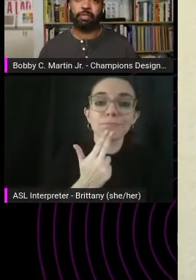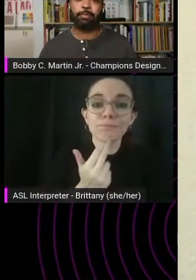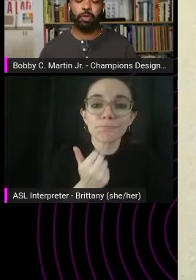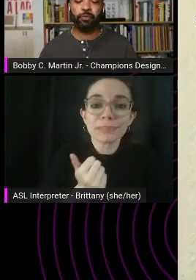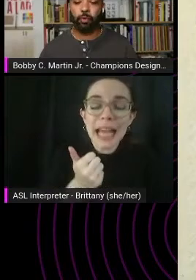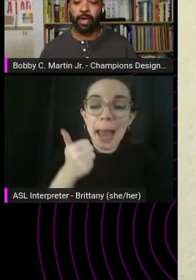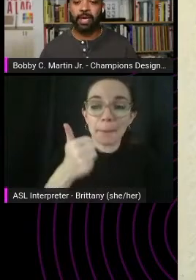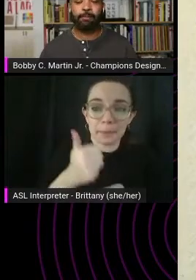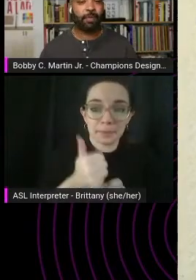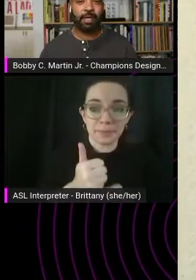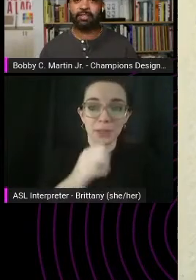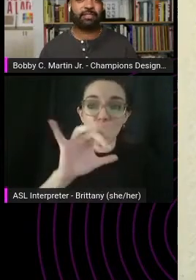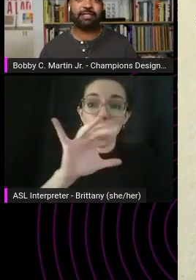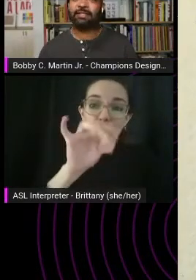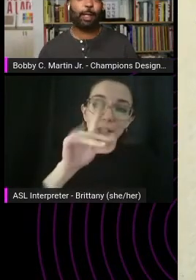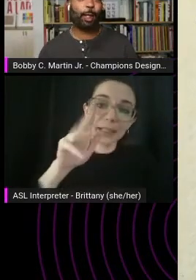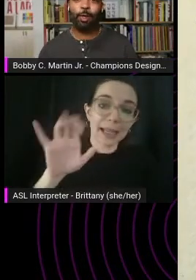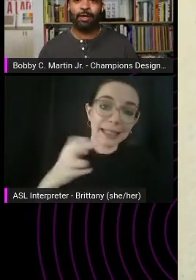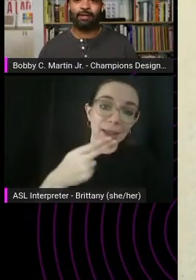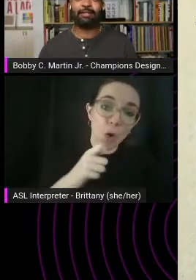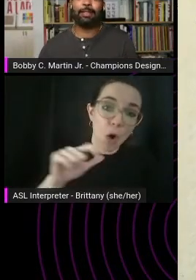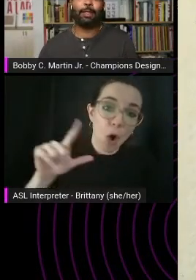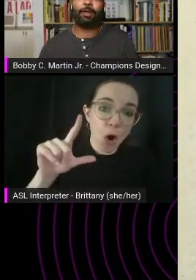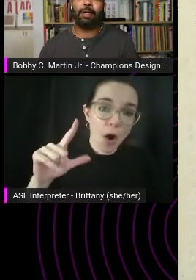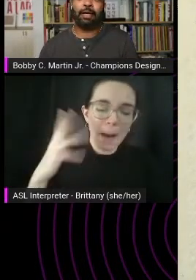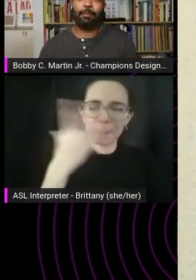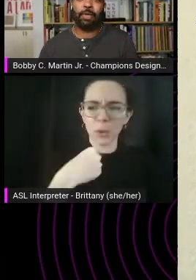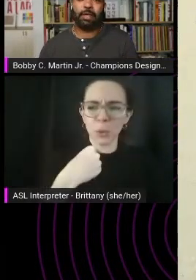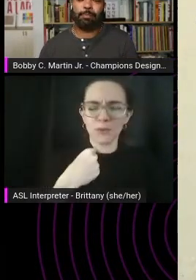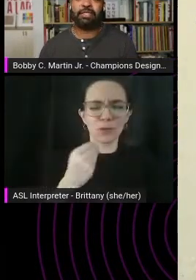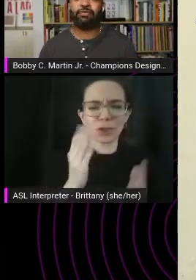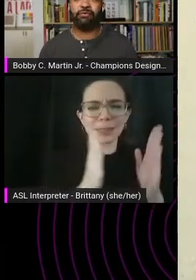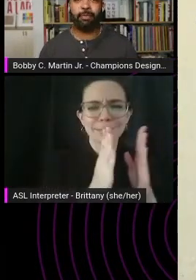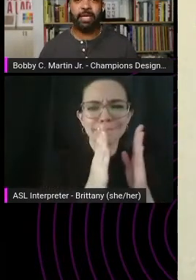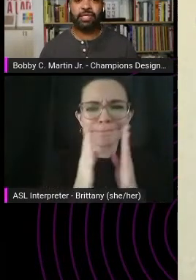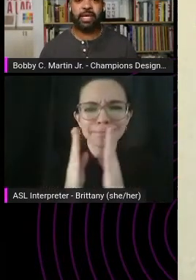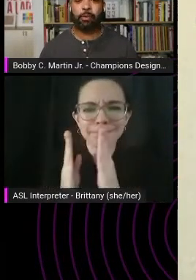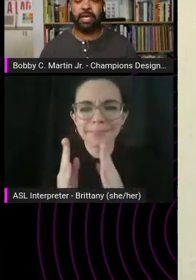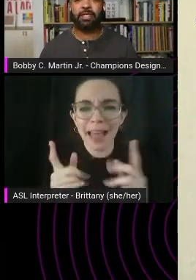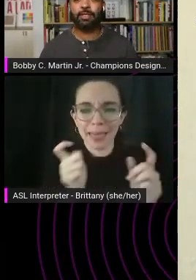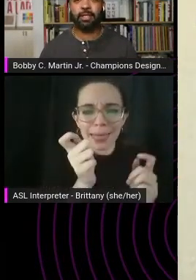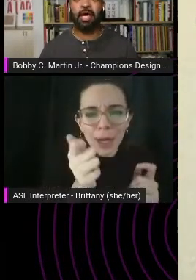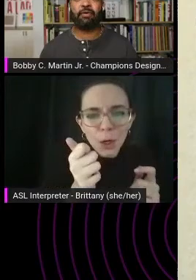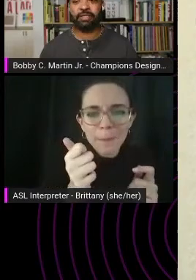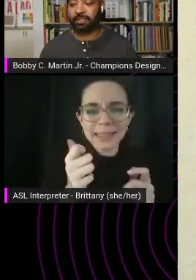in this really beautiful way. And it's these little kind of bits of information that we just loved